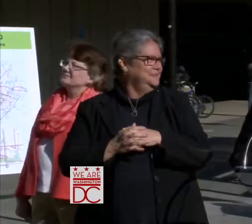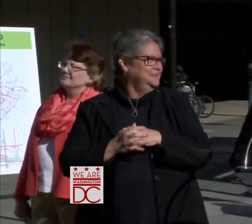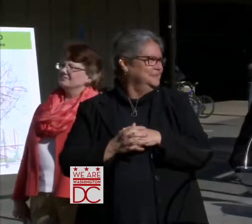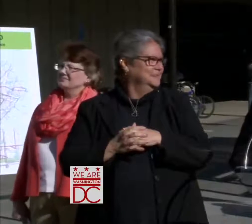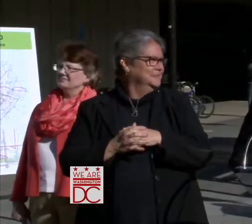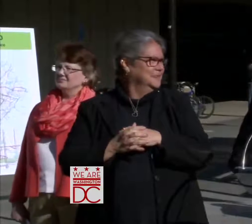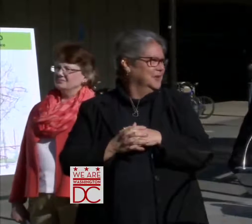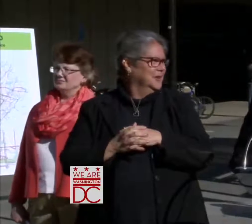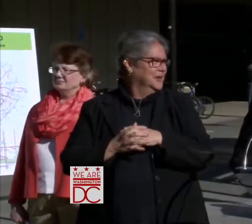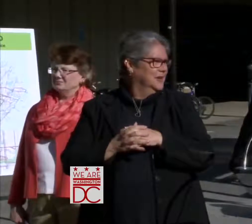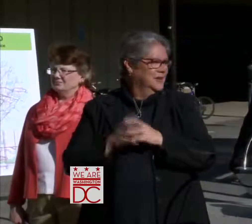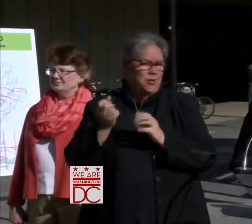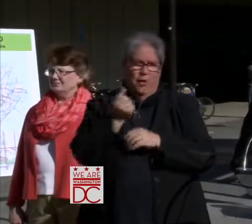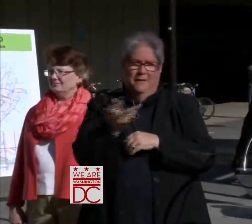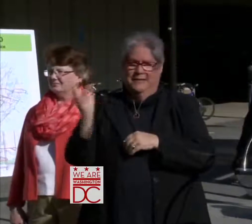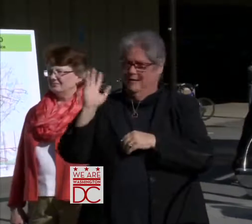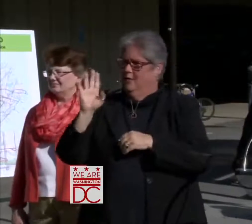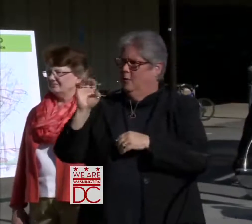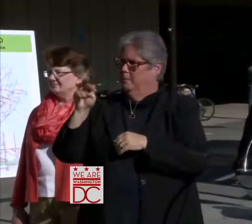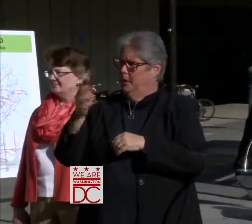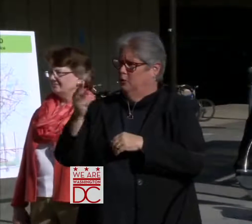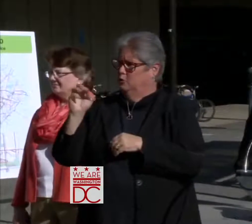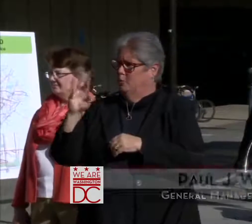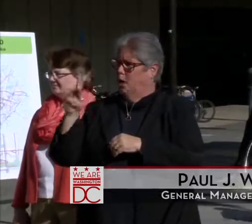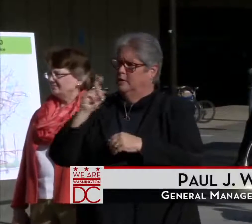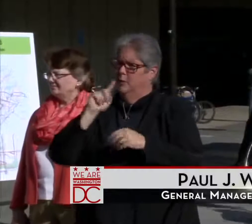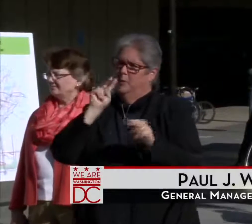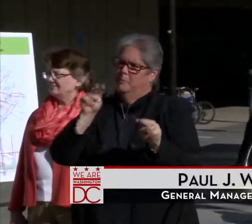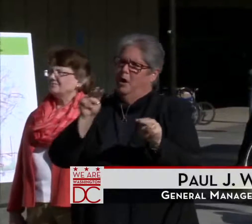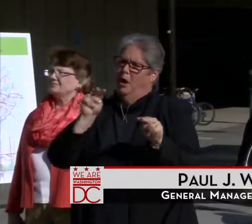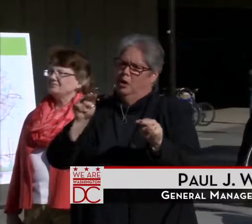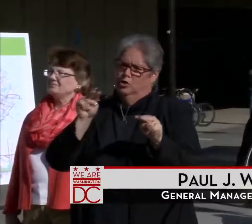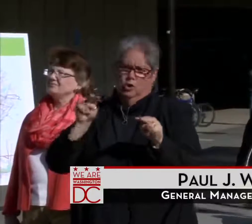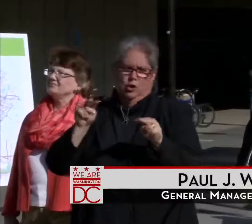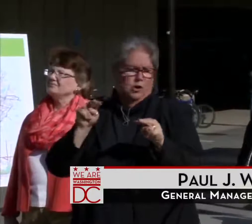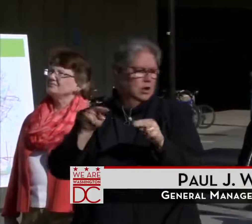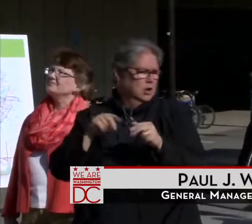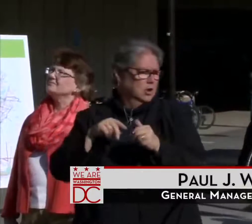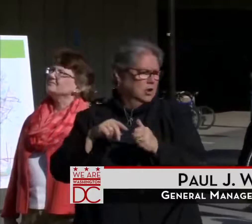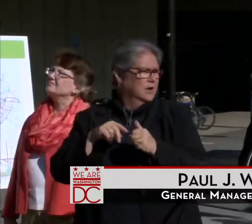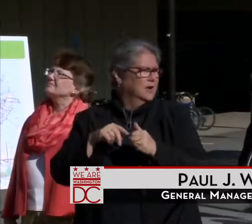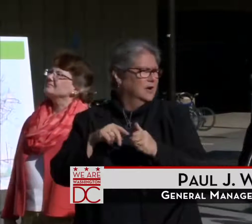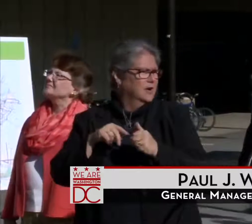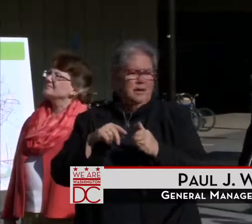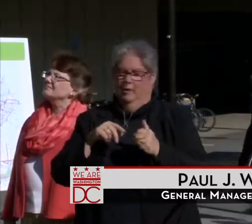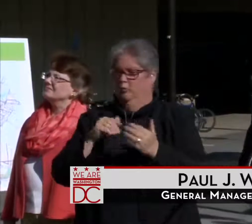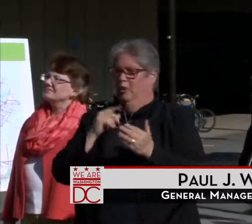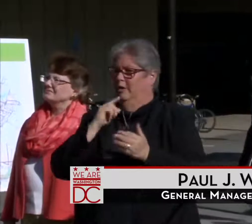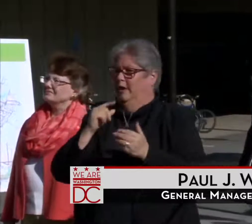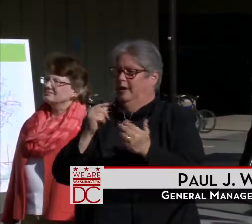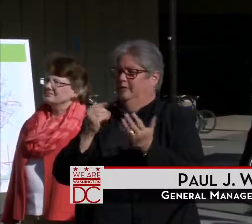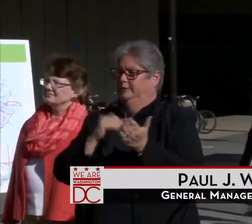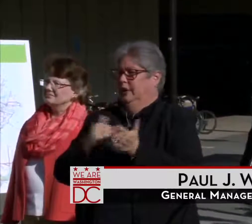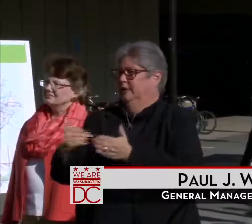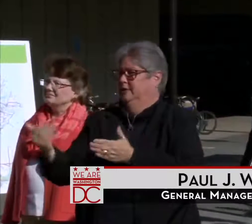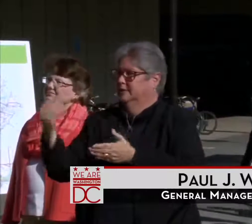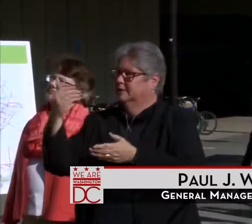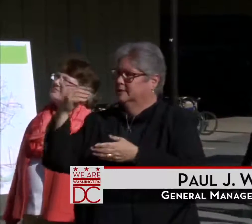WE HAVE A SERIES OF BENCHMARKS THAT WE DO MONITOR. WE HAVE DOZENS OF THEM THAT WE DO INTERNALLY, SOME THAT WE GIVE